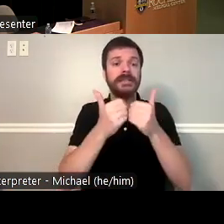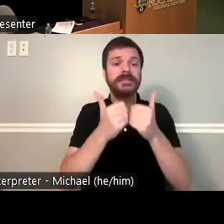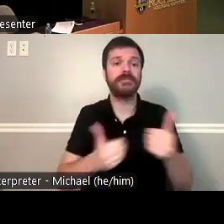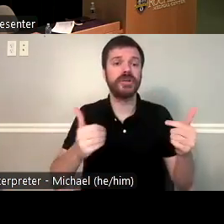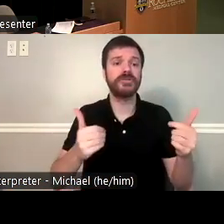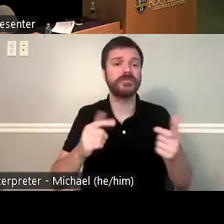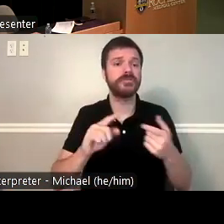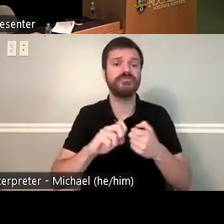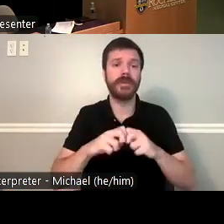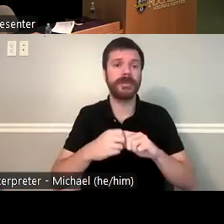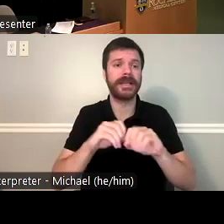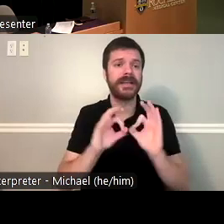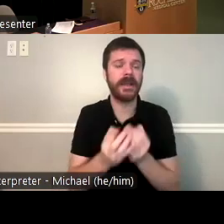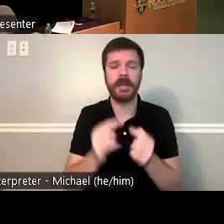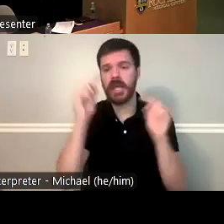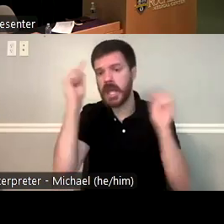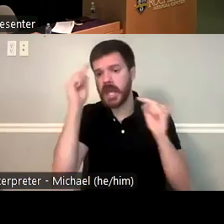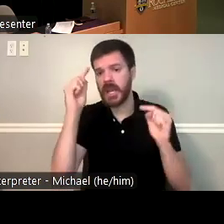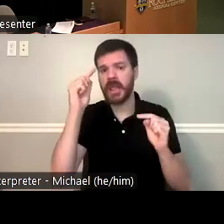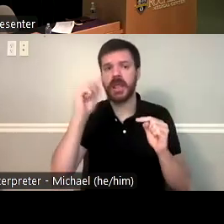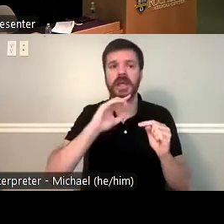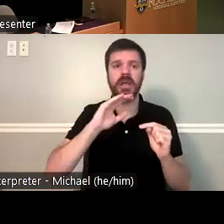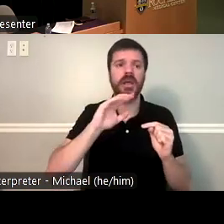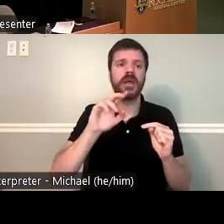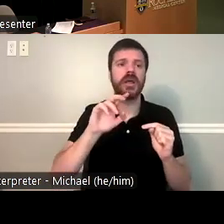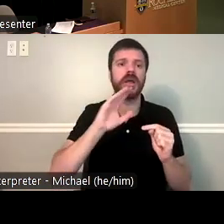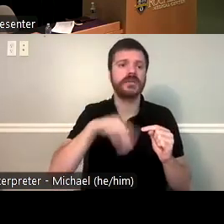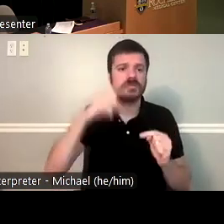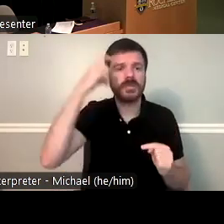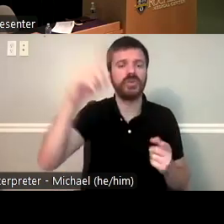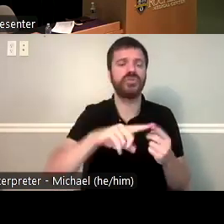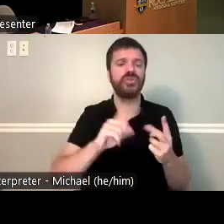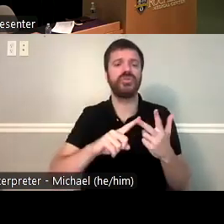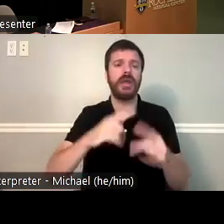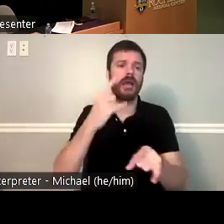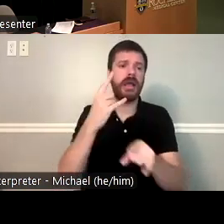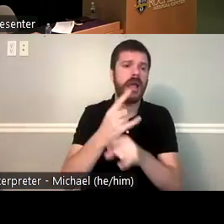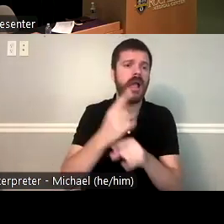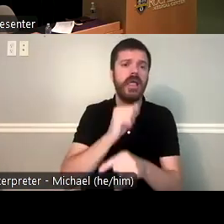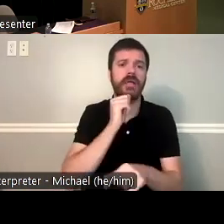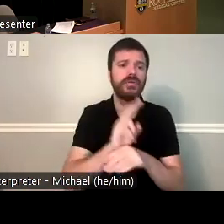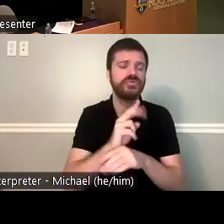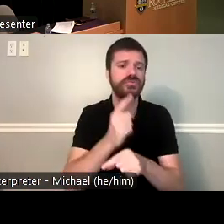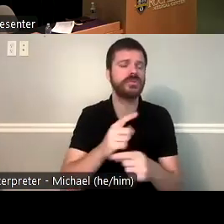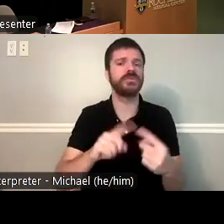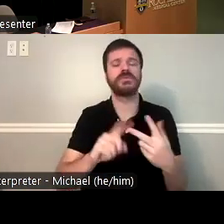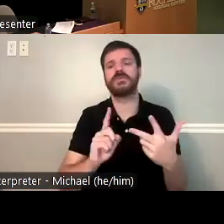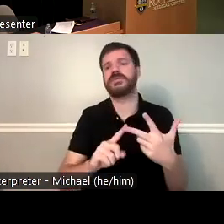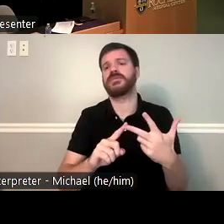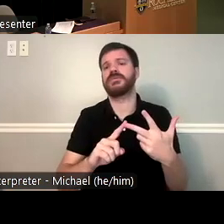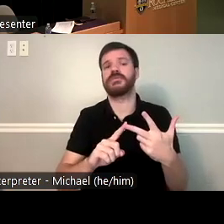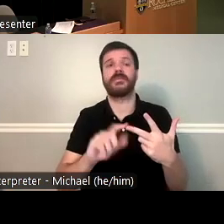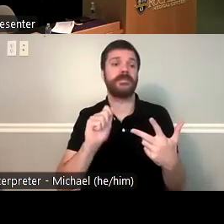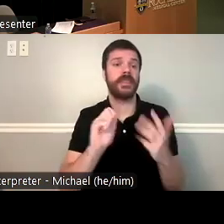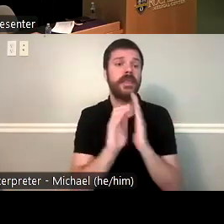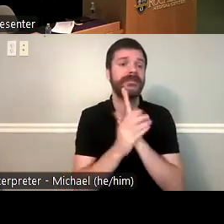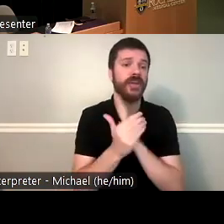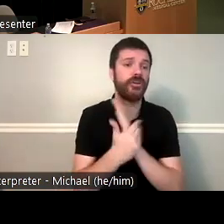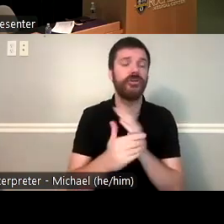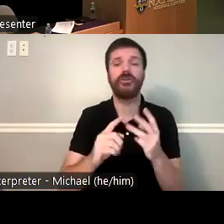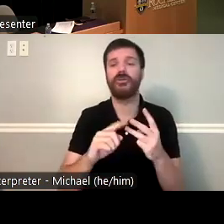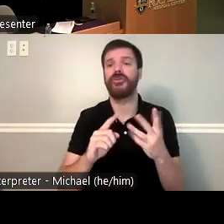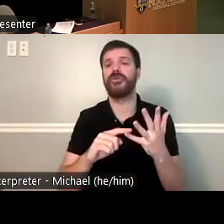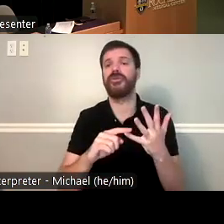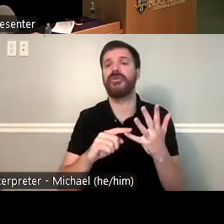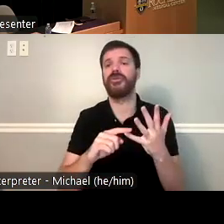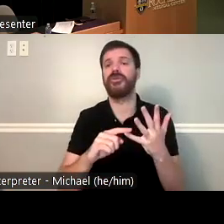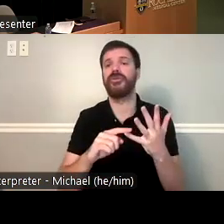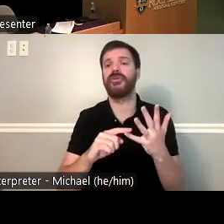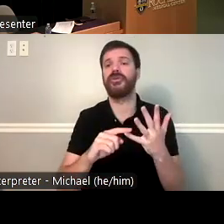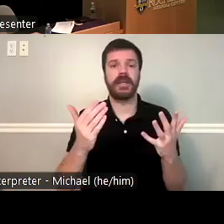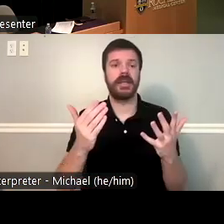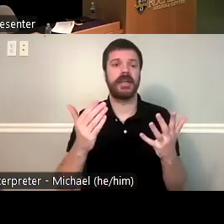uh headaches nightmares um uh alcohol U misuse um uh Affairs uh and maybe striving for success and